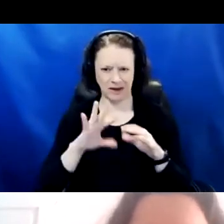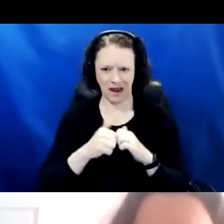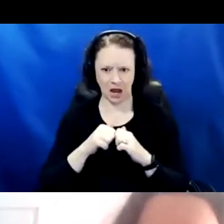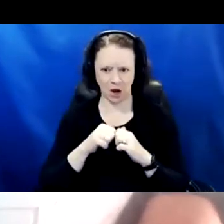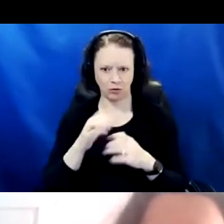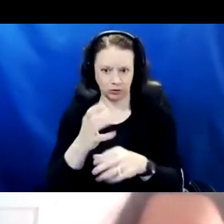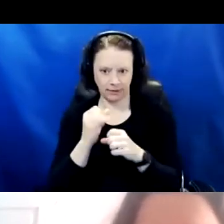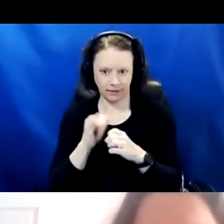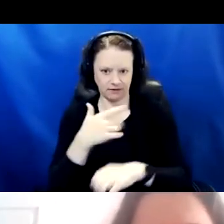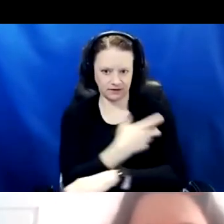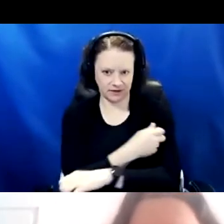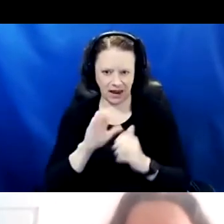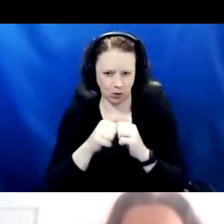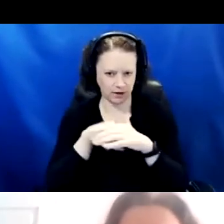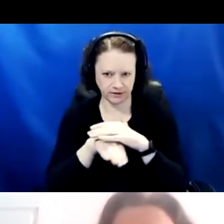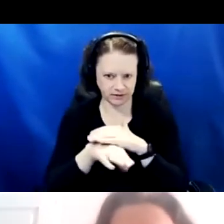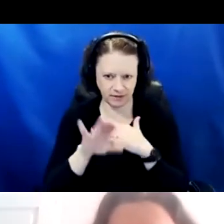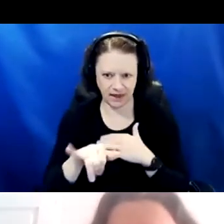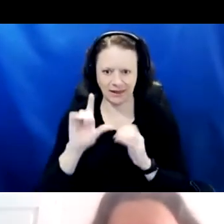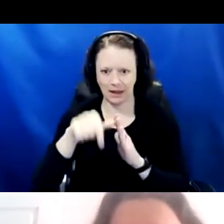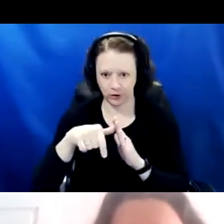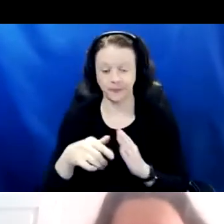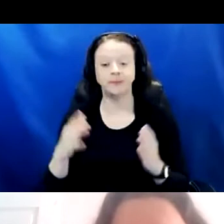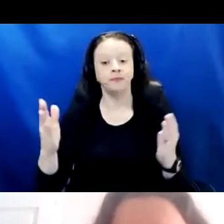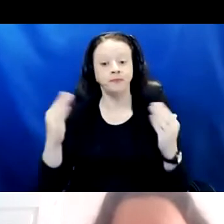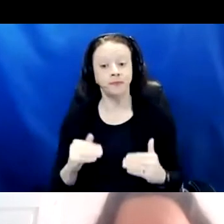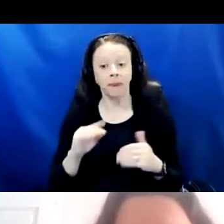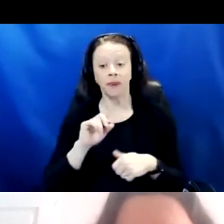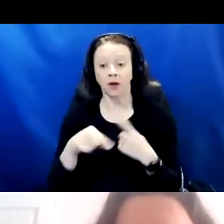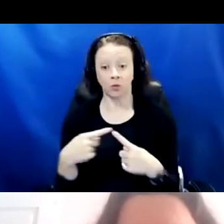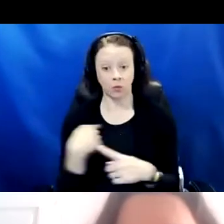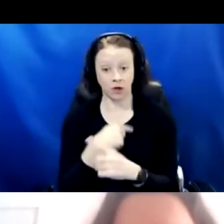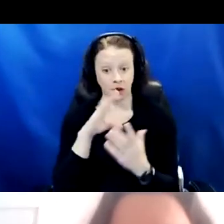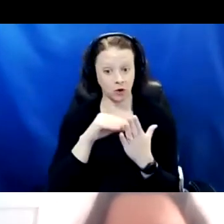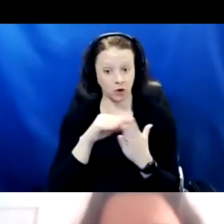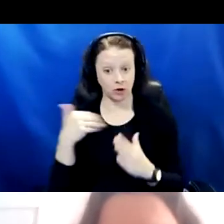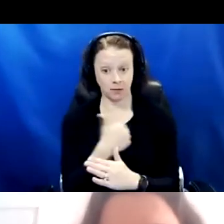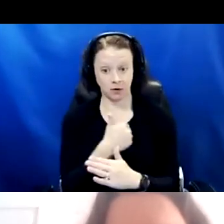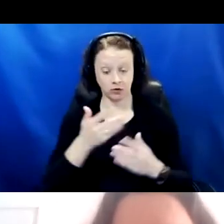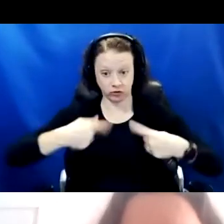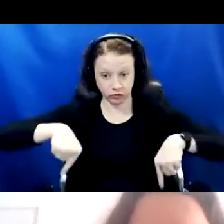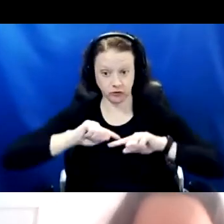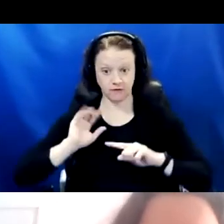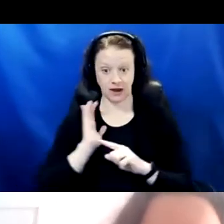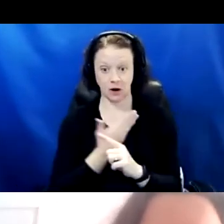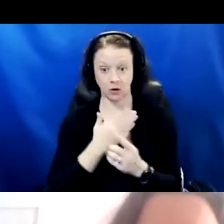So once we learned that members of our community would become eligible on March 15,